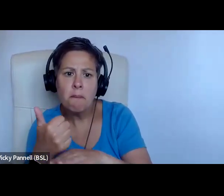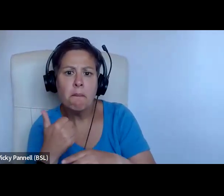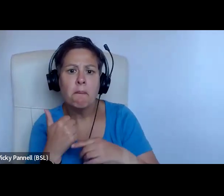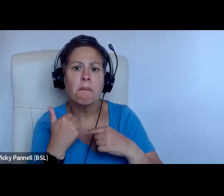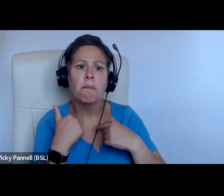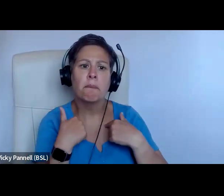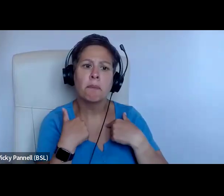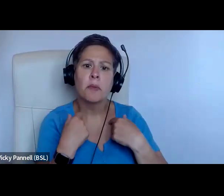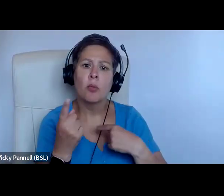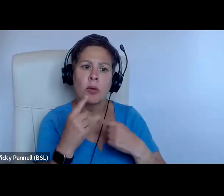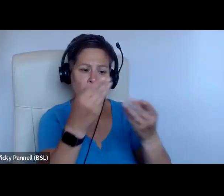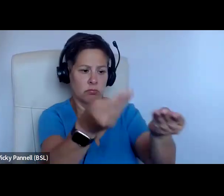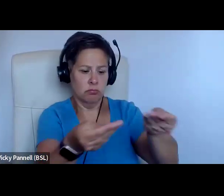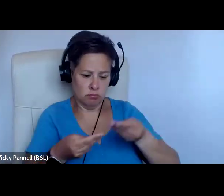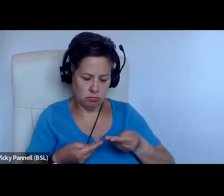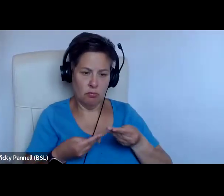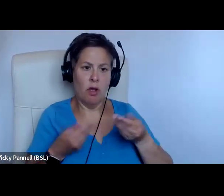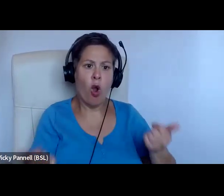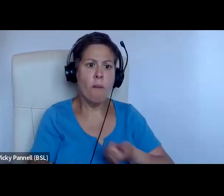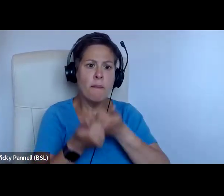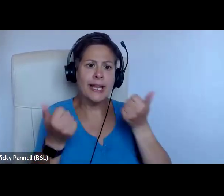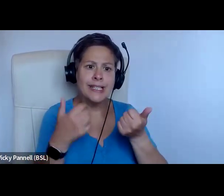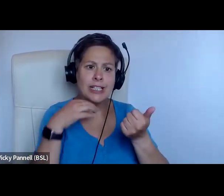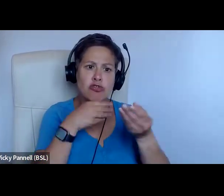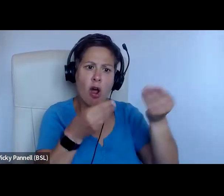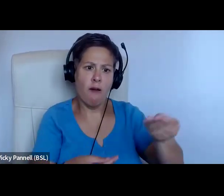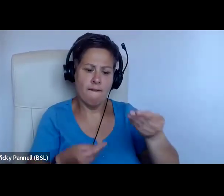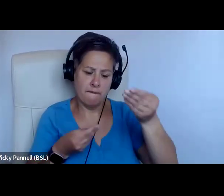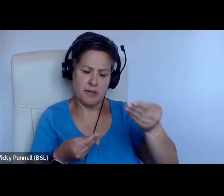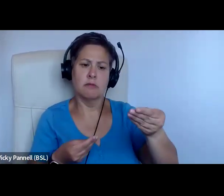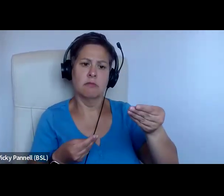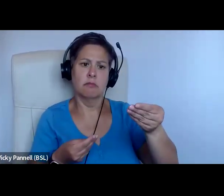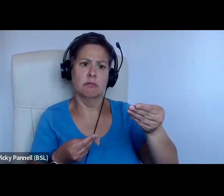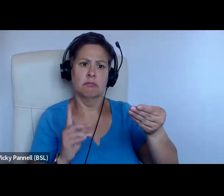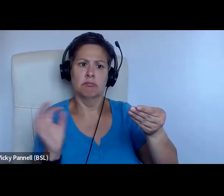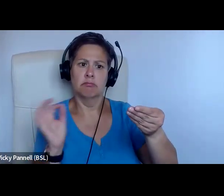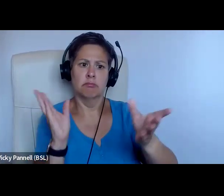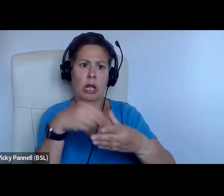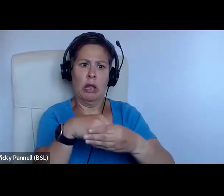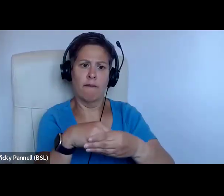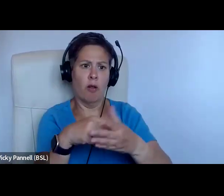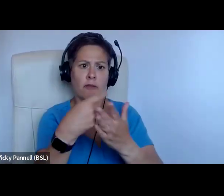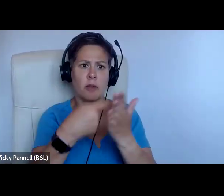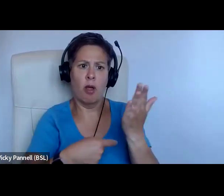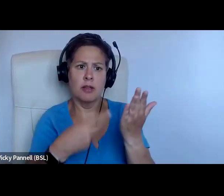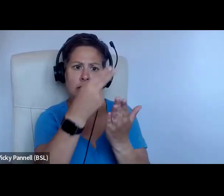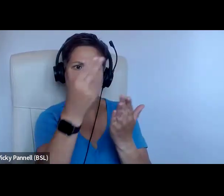And in a somewhat back to front way, the college then went about gathering data and insights